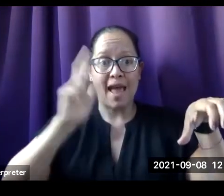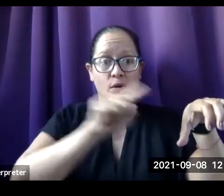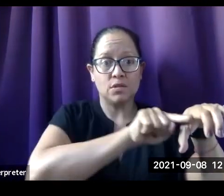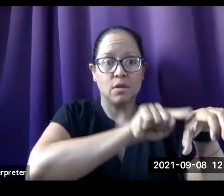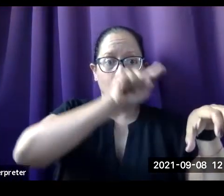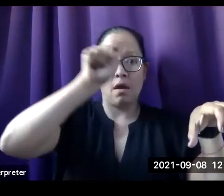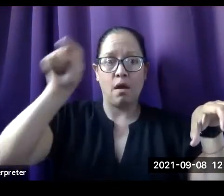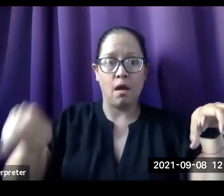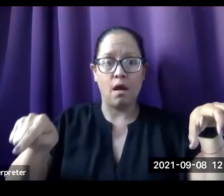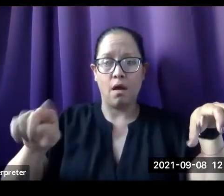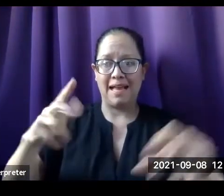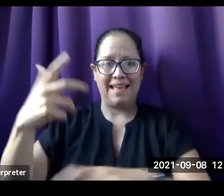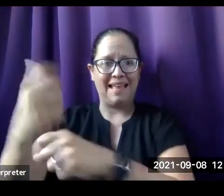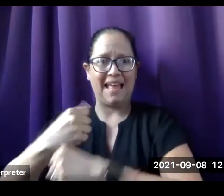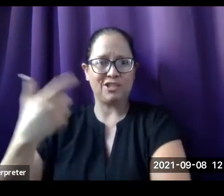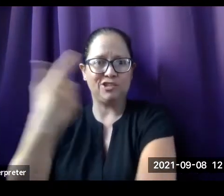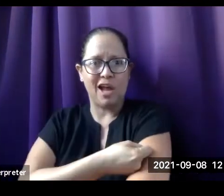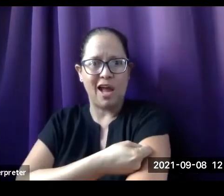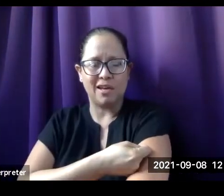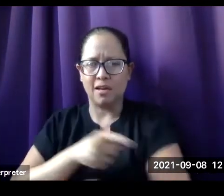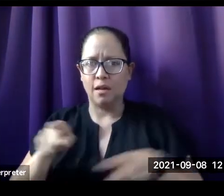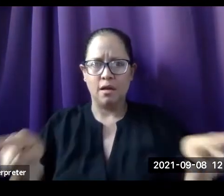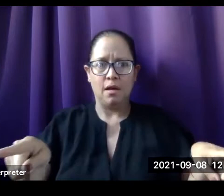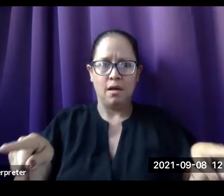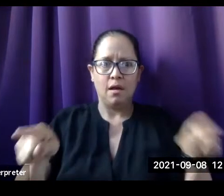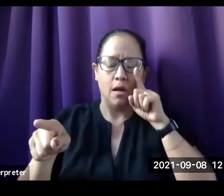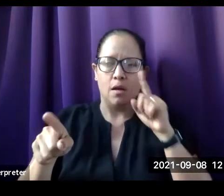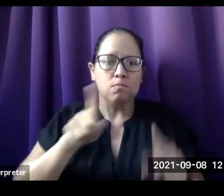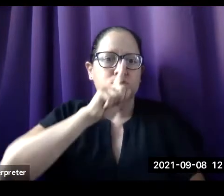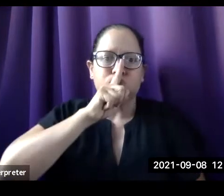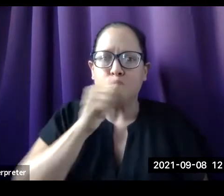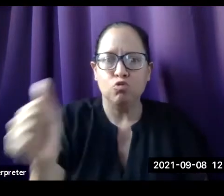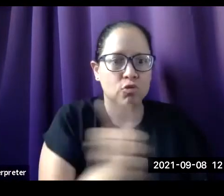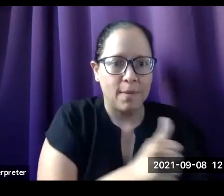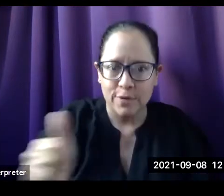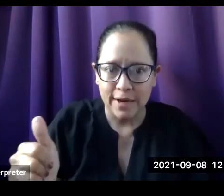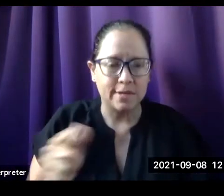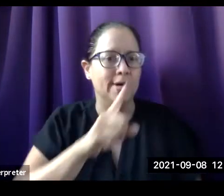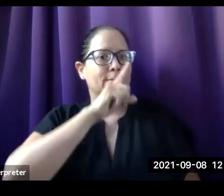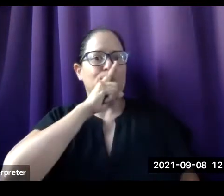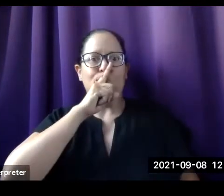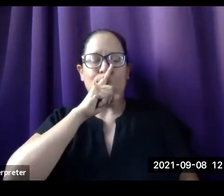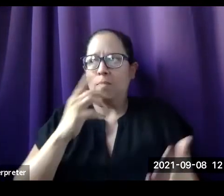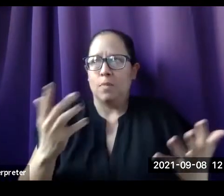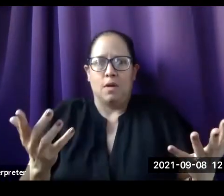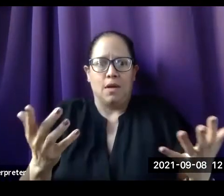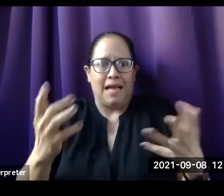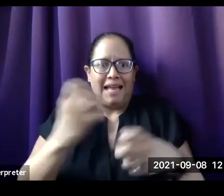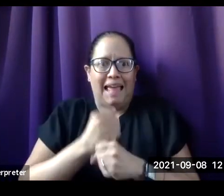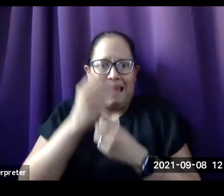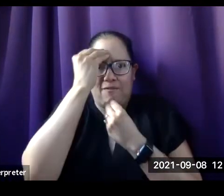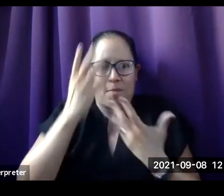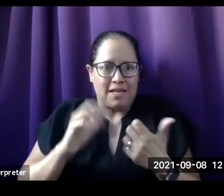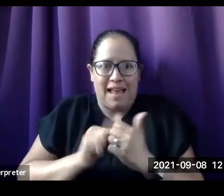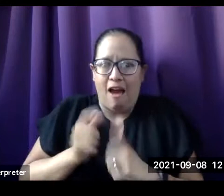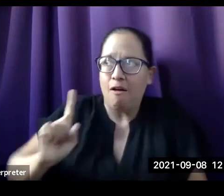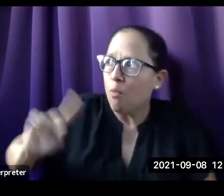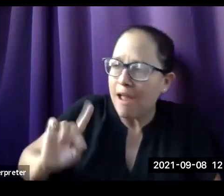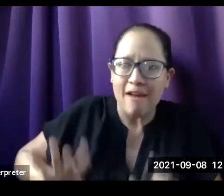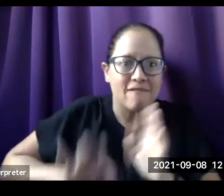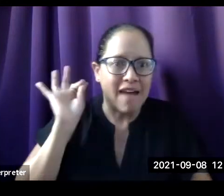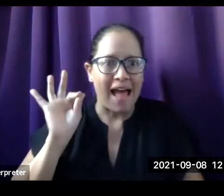There are millions of people in this position, who are not able to rely on a Twitter bot, to be able to set them up for a vaccine.